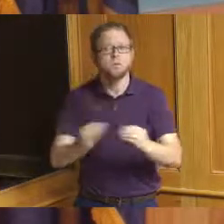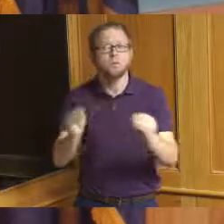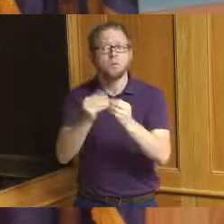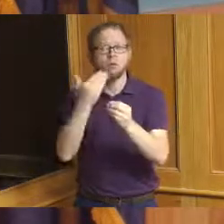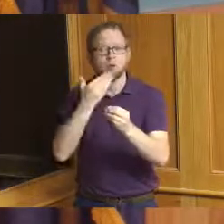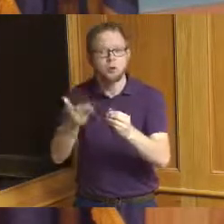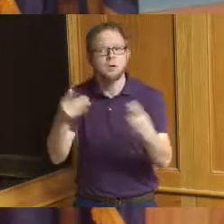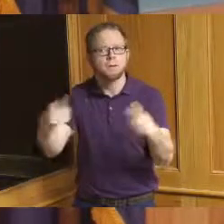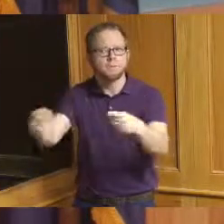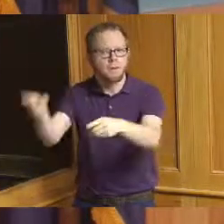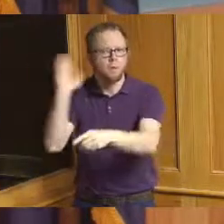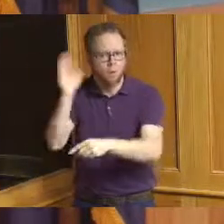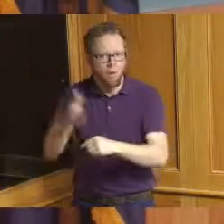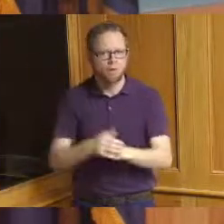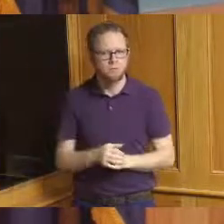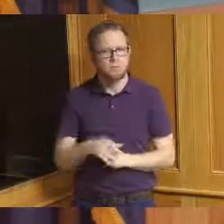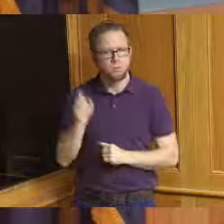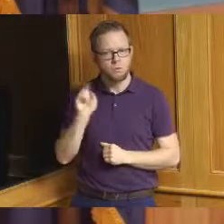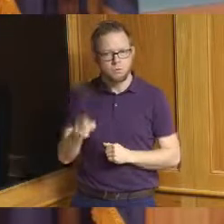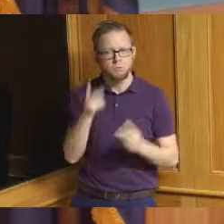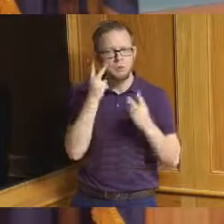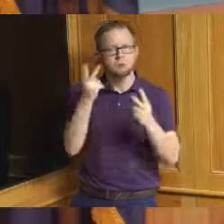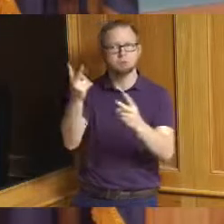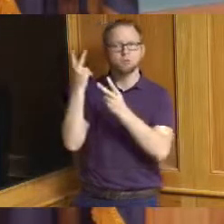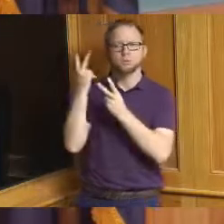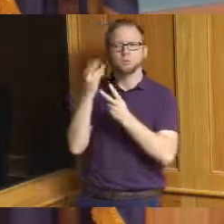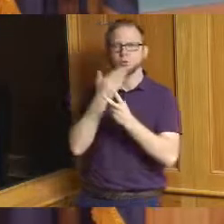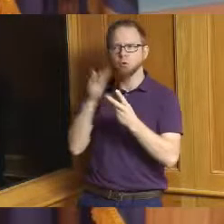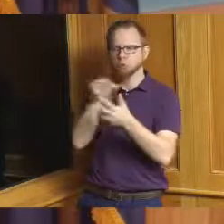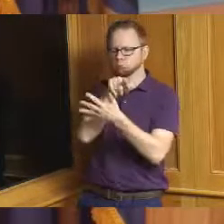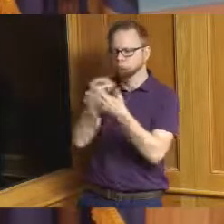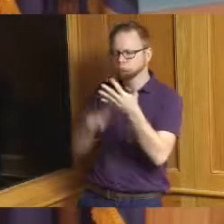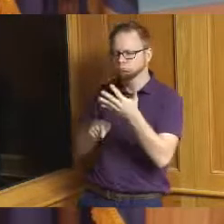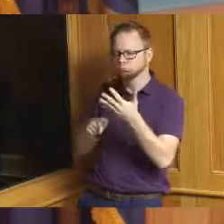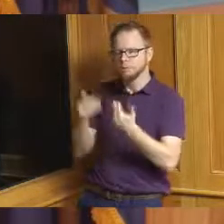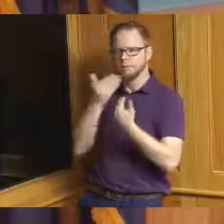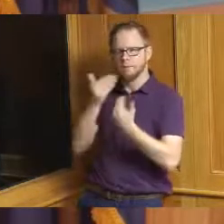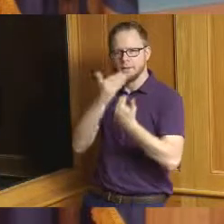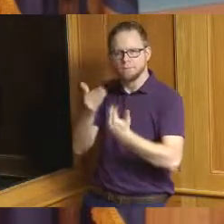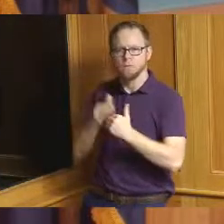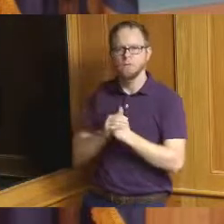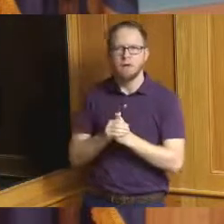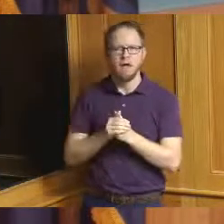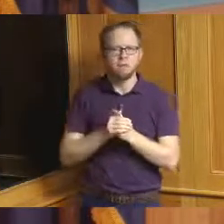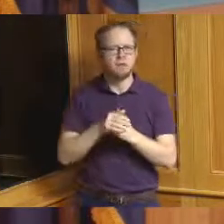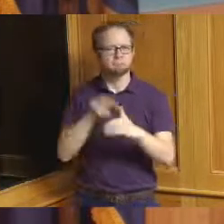what has already happened in a good way and what is in the future for good goodness in the future